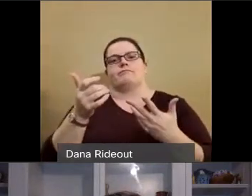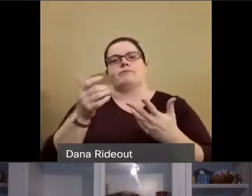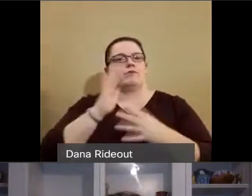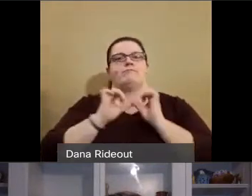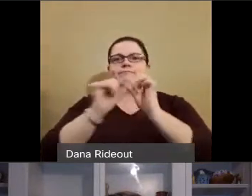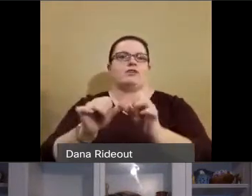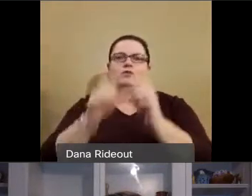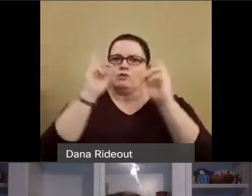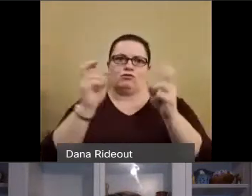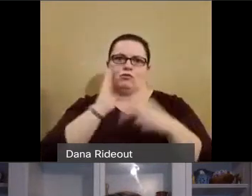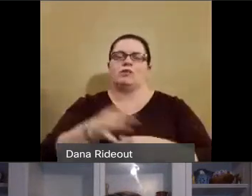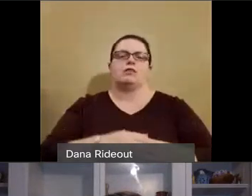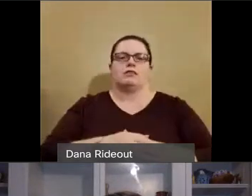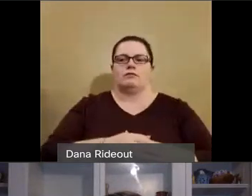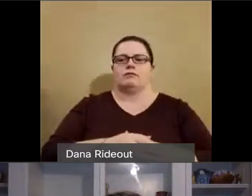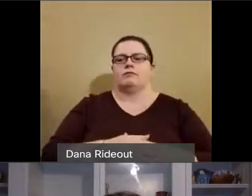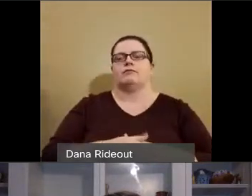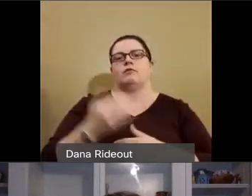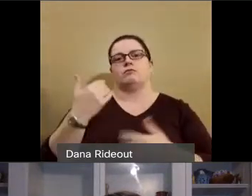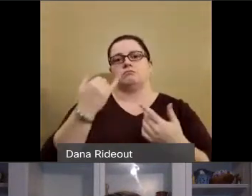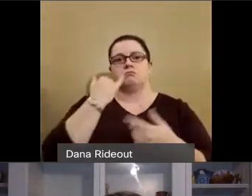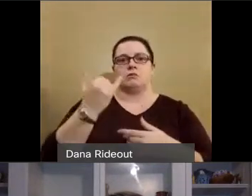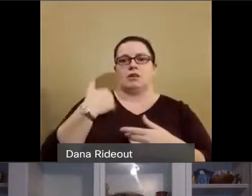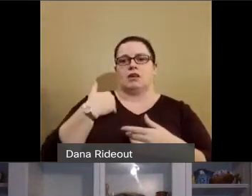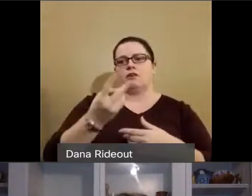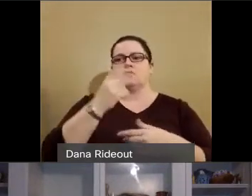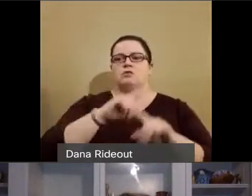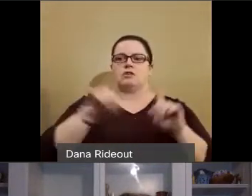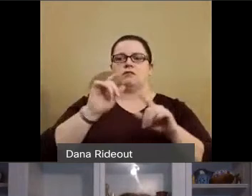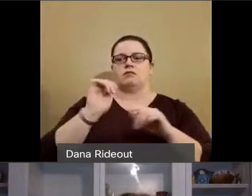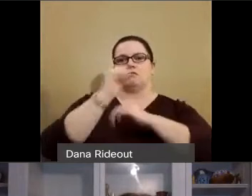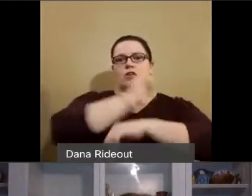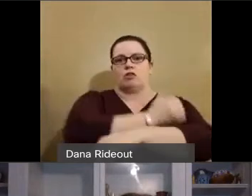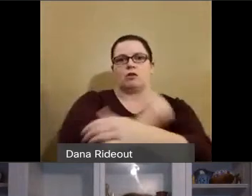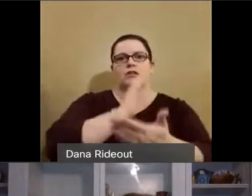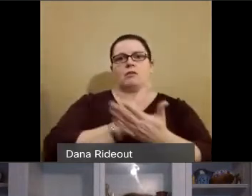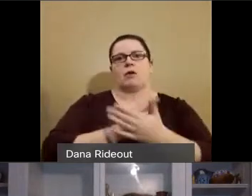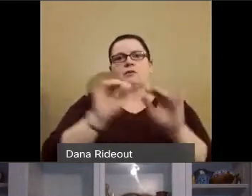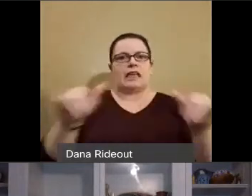And when you have to kind of seeming authority figures, talking at this at the same thing, but saying vastly different.